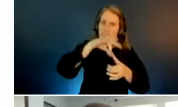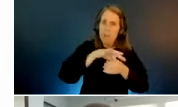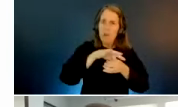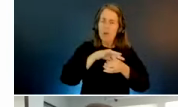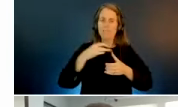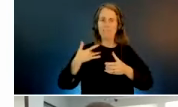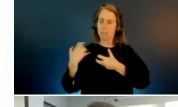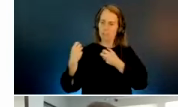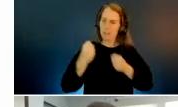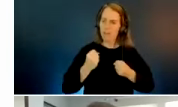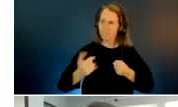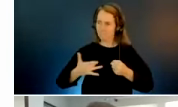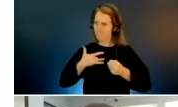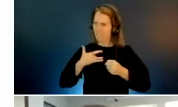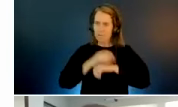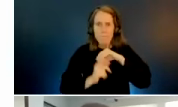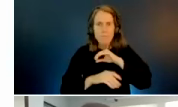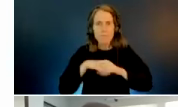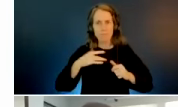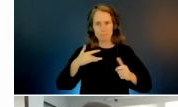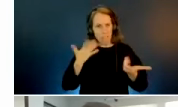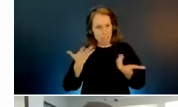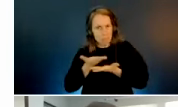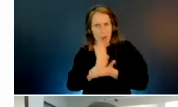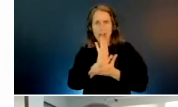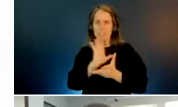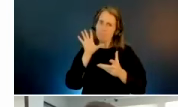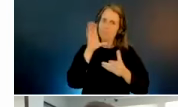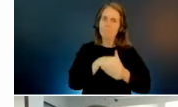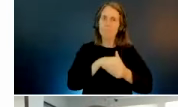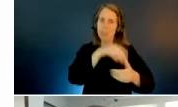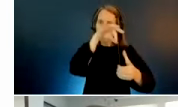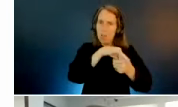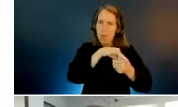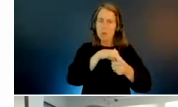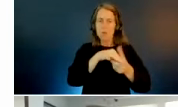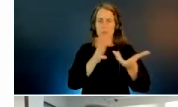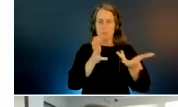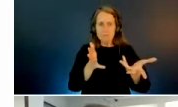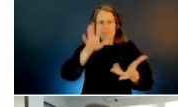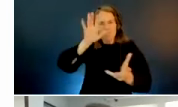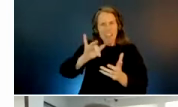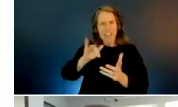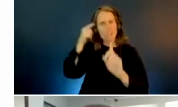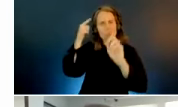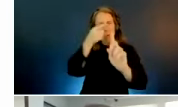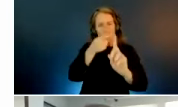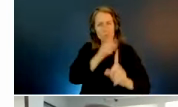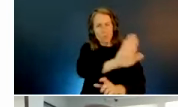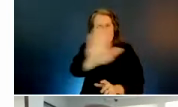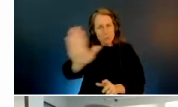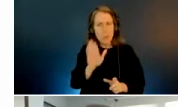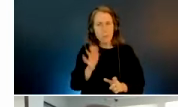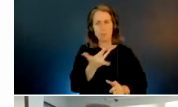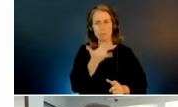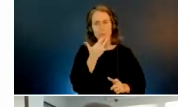about their vote uh making it and counting um so that's it um look for this online